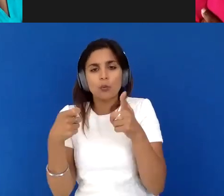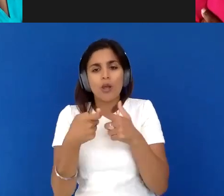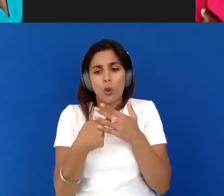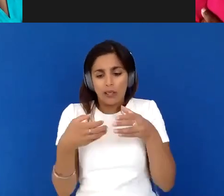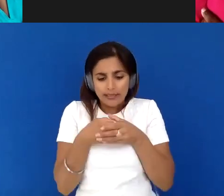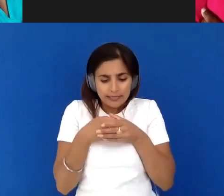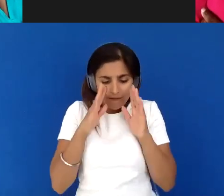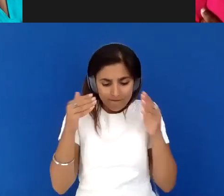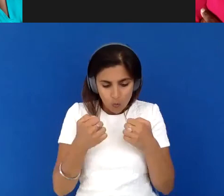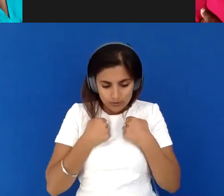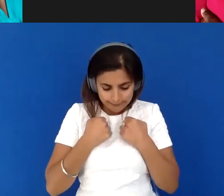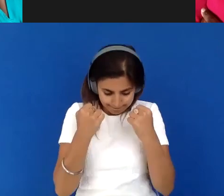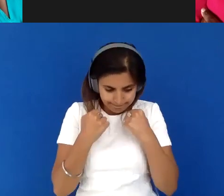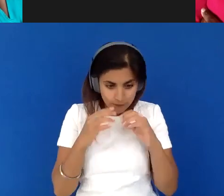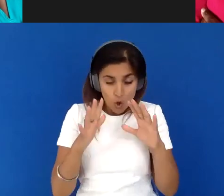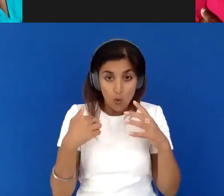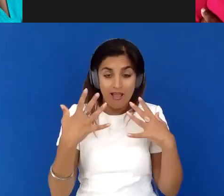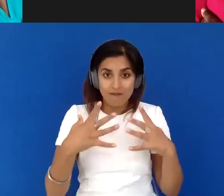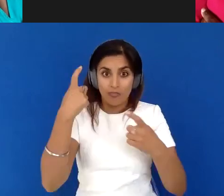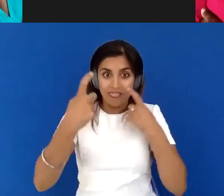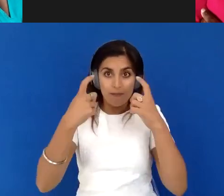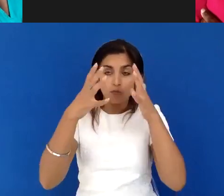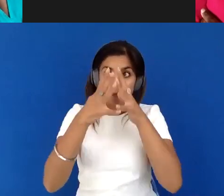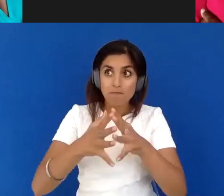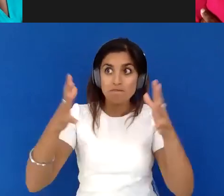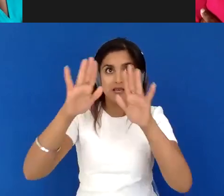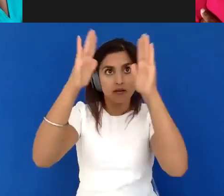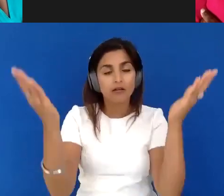at their bigger picture because we're all just trying to fight this one thing